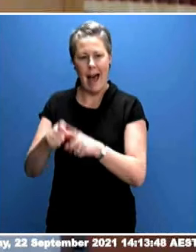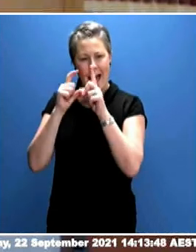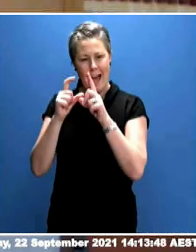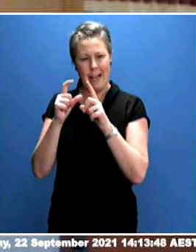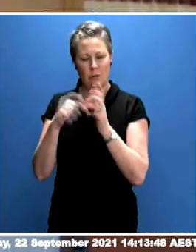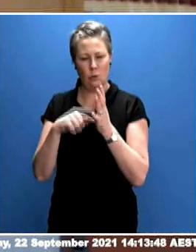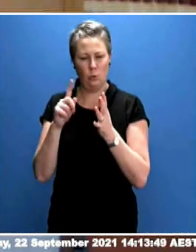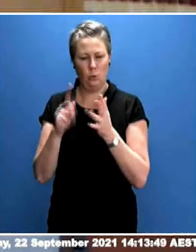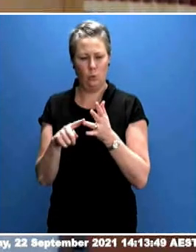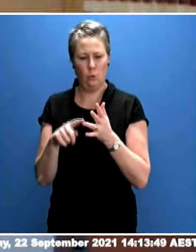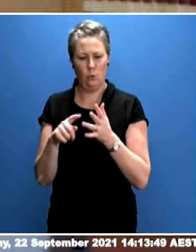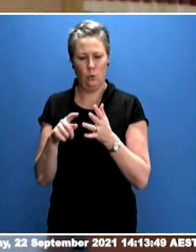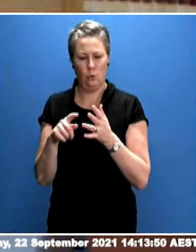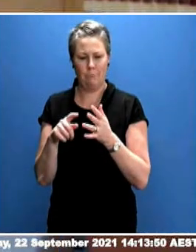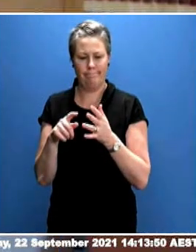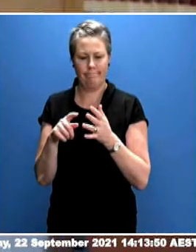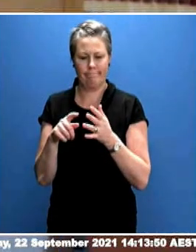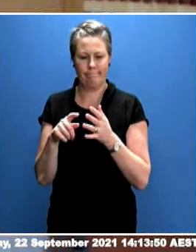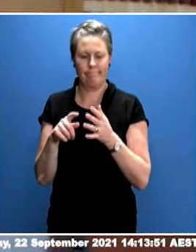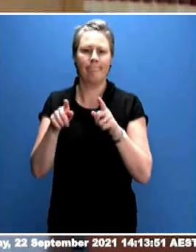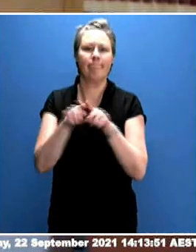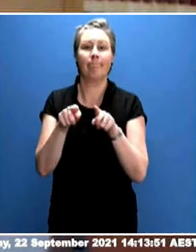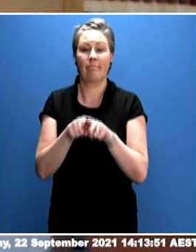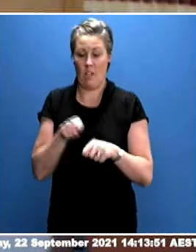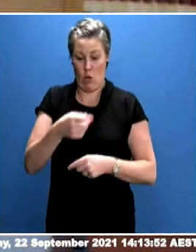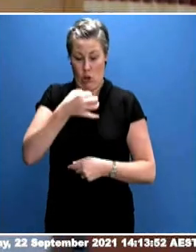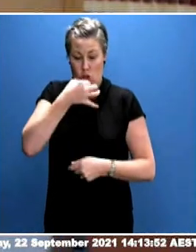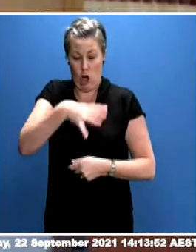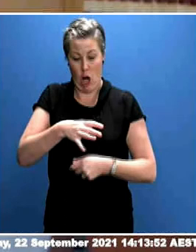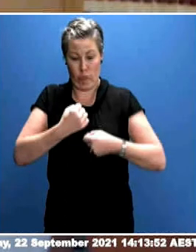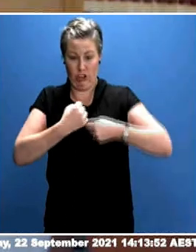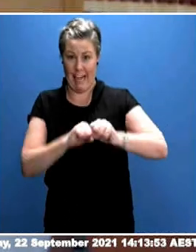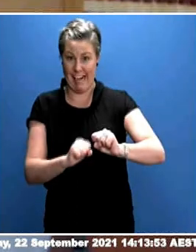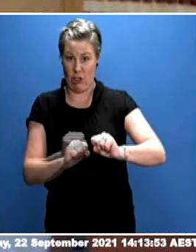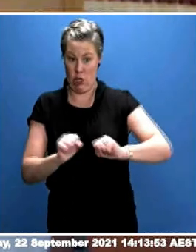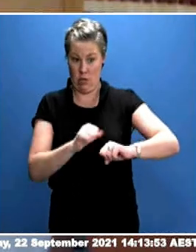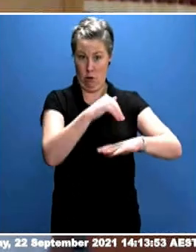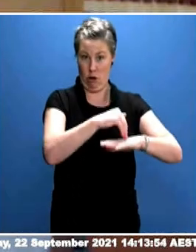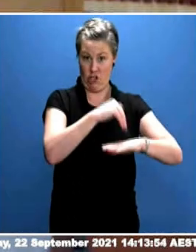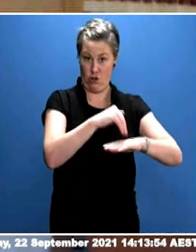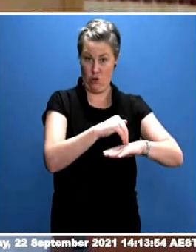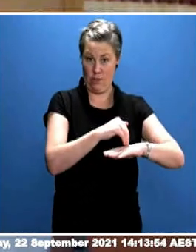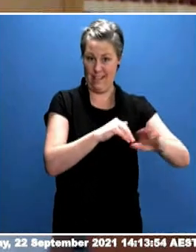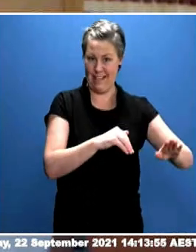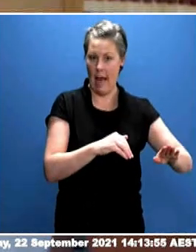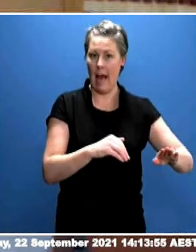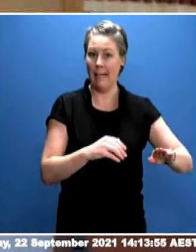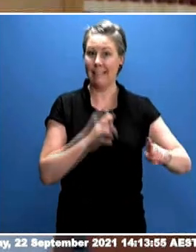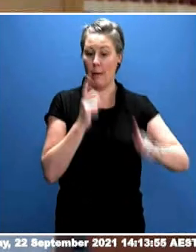other matters that may be before the court. So the preference at the time of setting up the legislation was to keep that